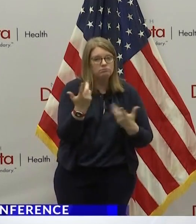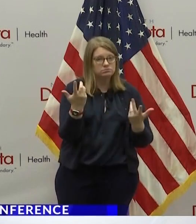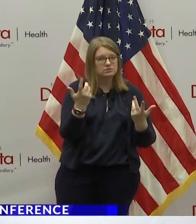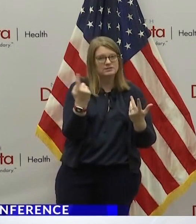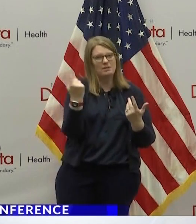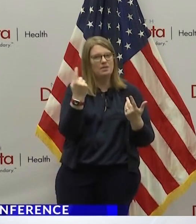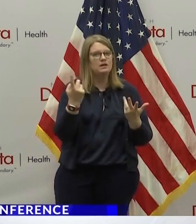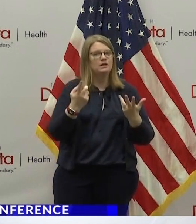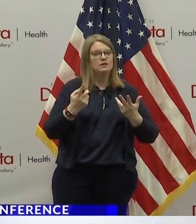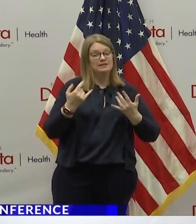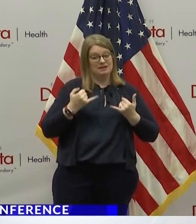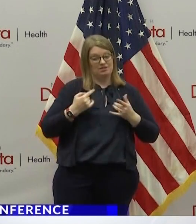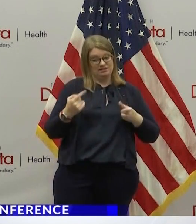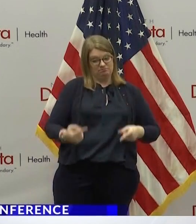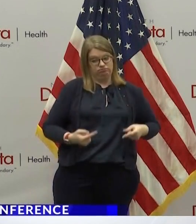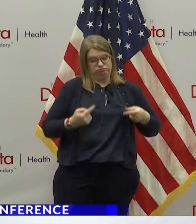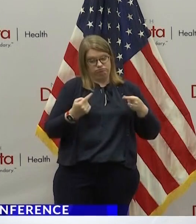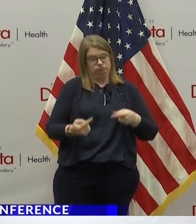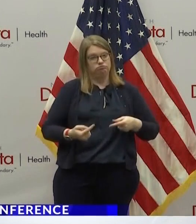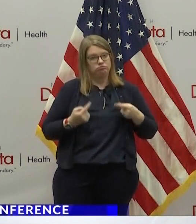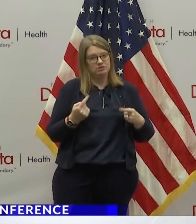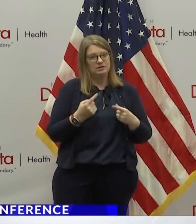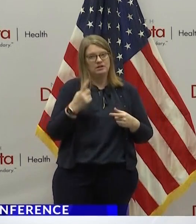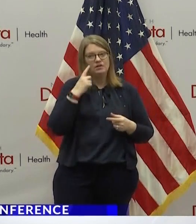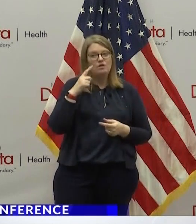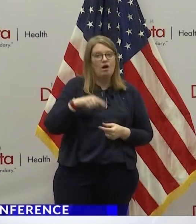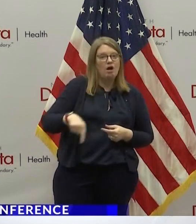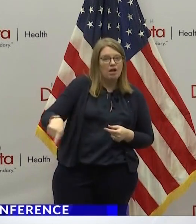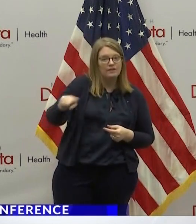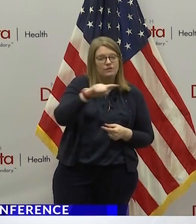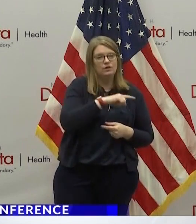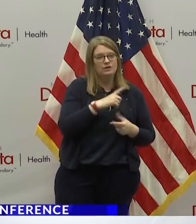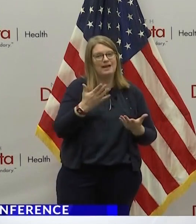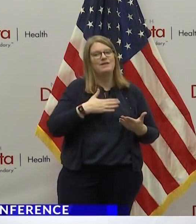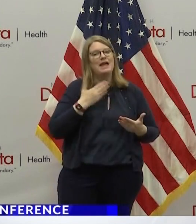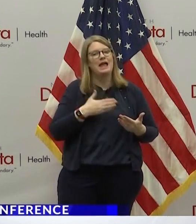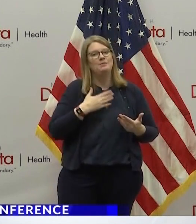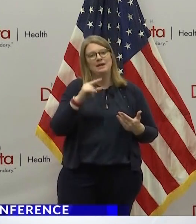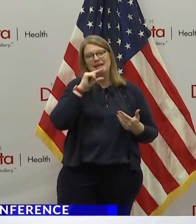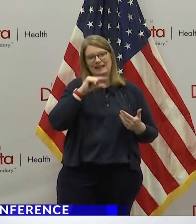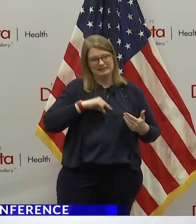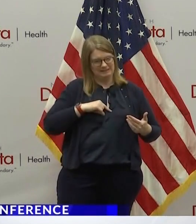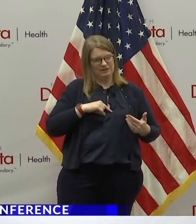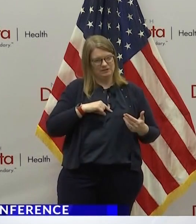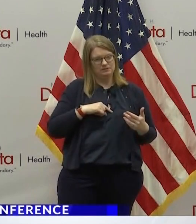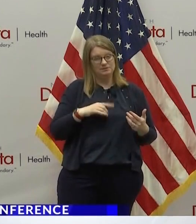TO FIND WAYS TO EXPAND THIS DAY OF GRATITUDE TO CONNECT WITH OTHERS VIRTUALLY AS WE GO